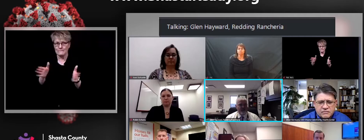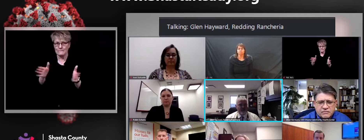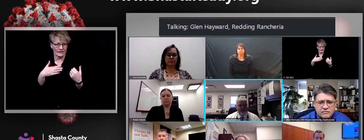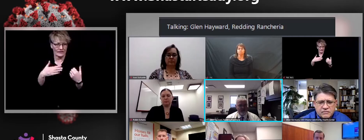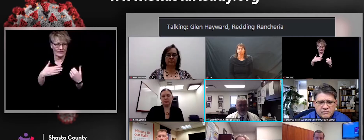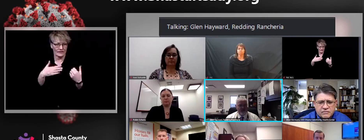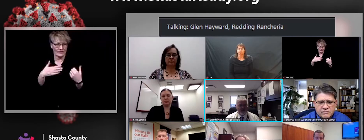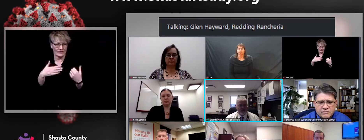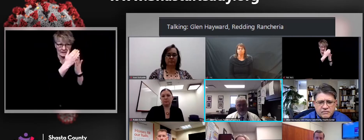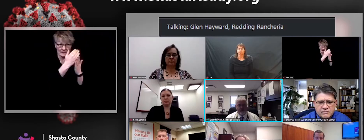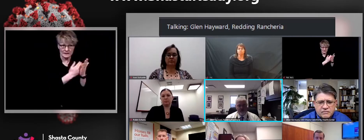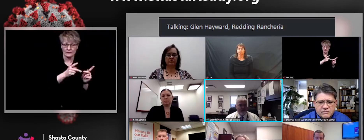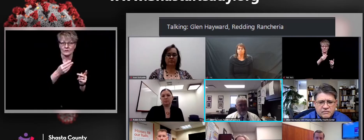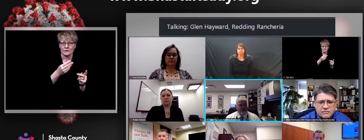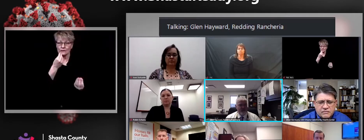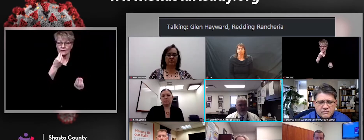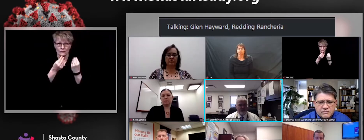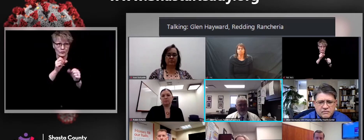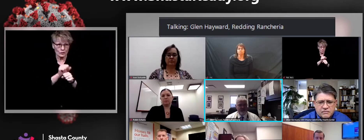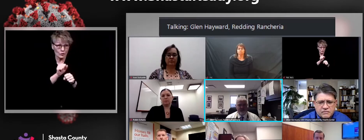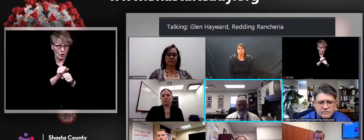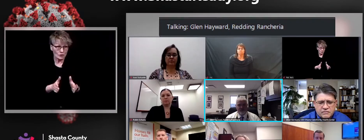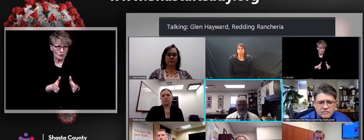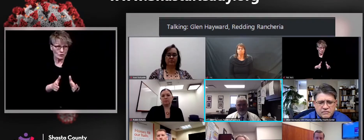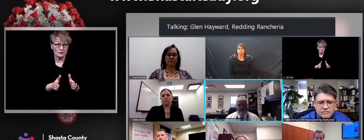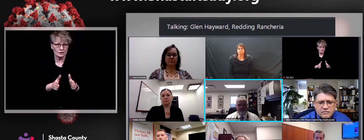of them. So we're just trying to figure out how to use these doses as best as possible.